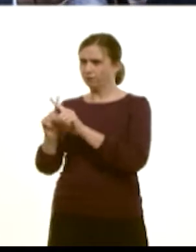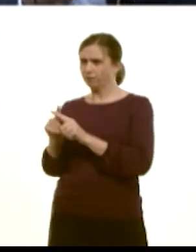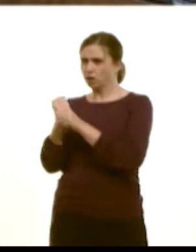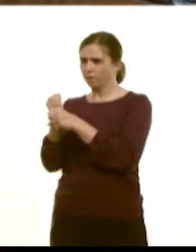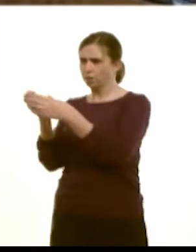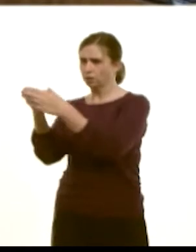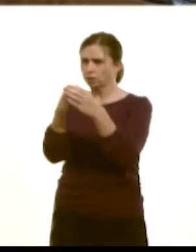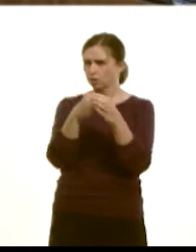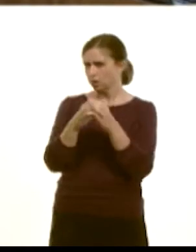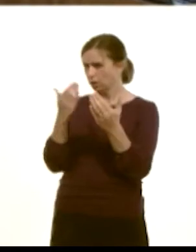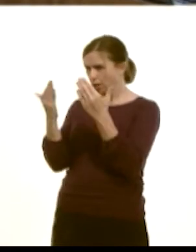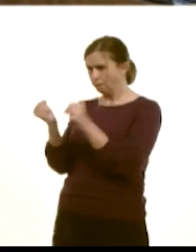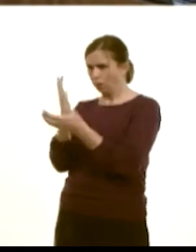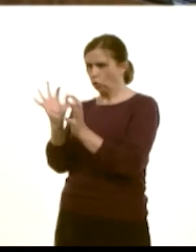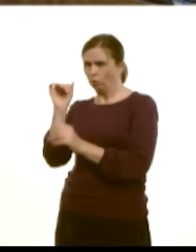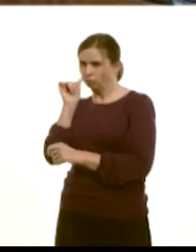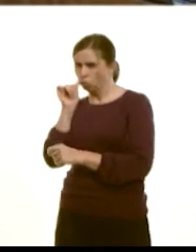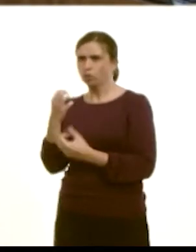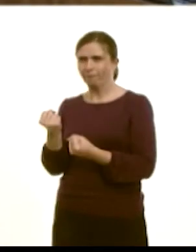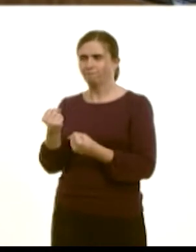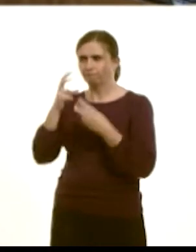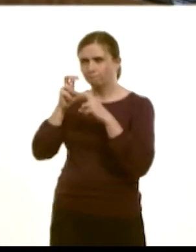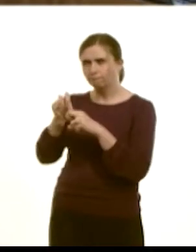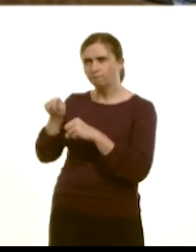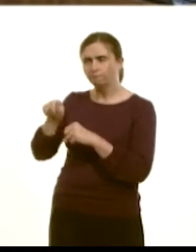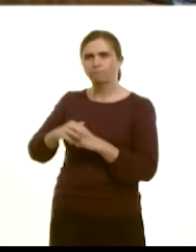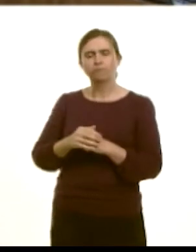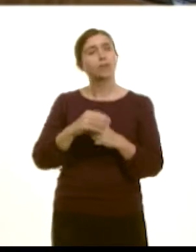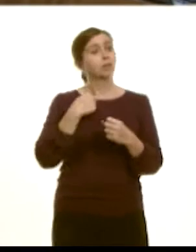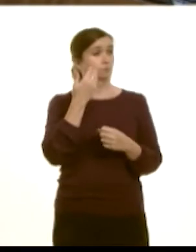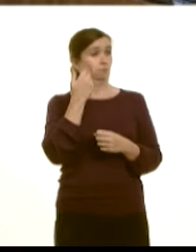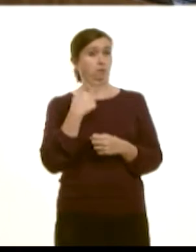Antoinette Sandbach: First Minister, a recent response to a request under the Freedom of